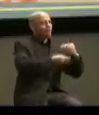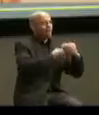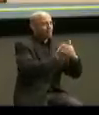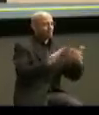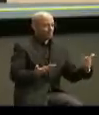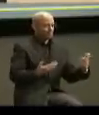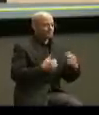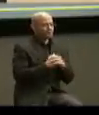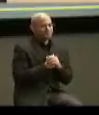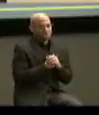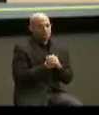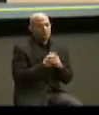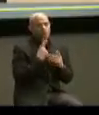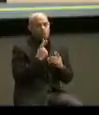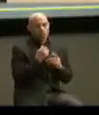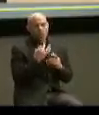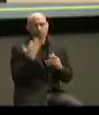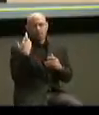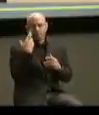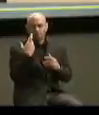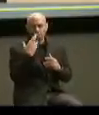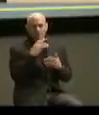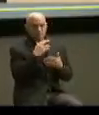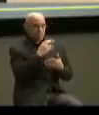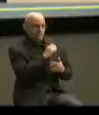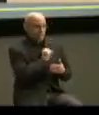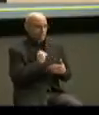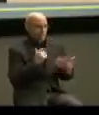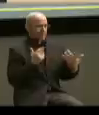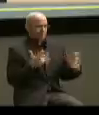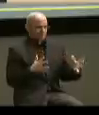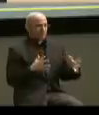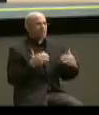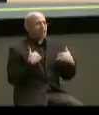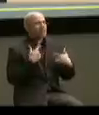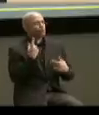YOU BEGIN TO DO THAT, YOU SET A STRONG FOUNDATION AND ADD OTHER THINGS TO IT.